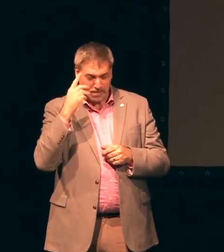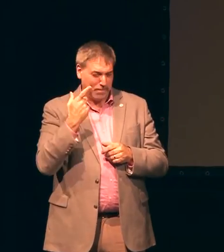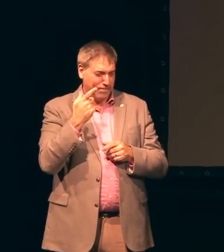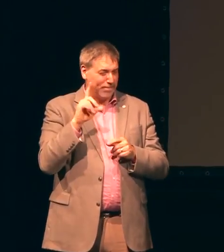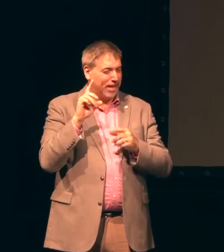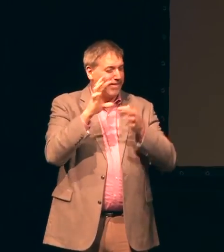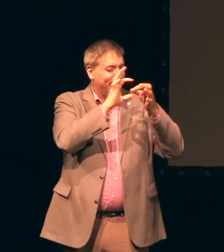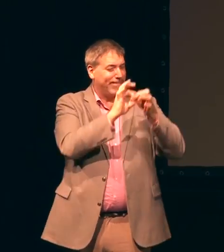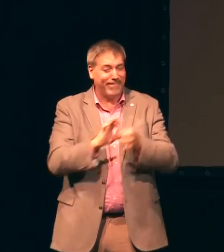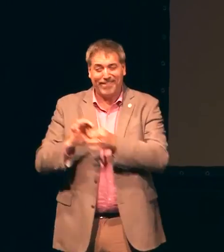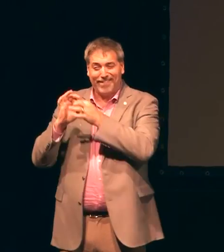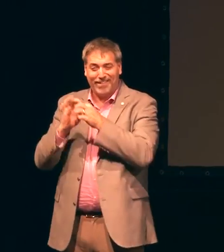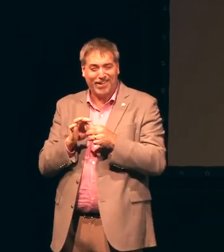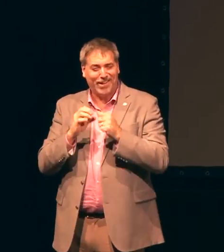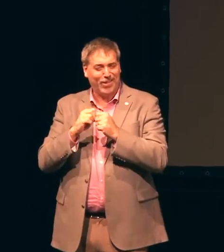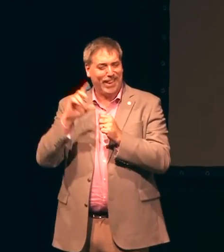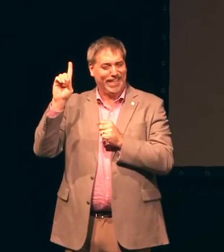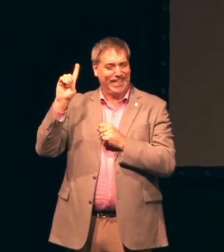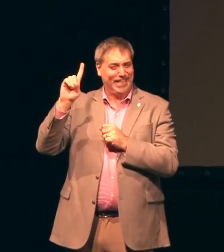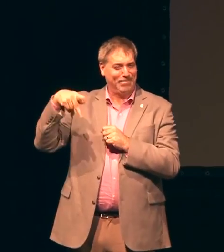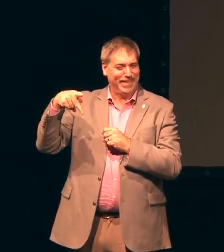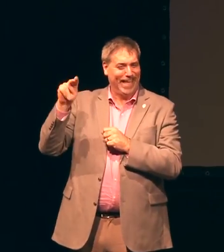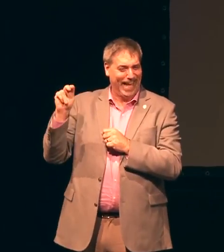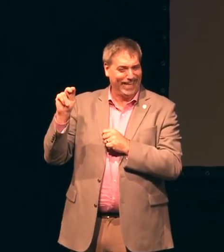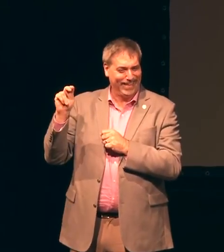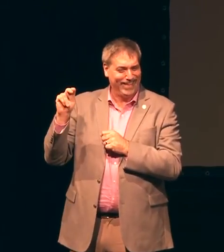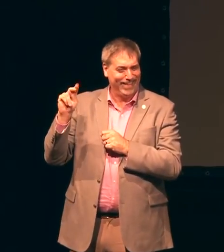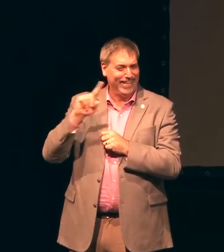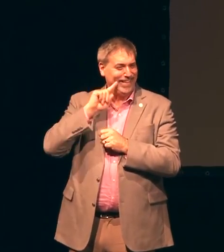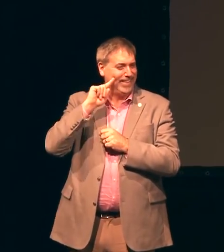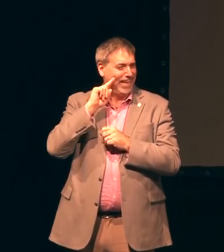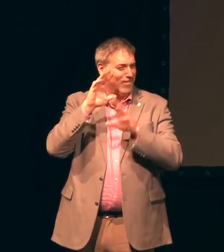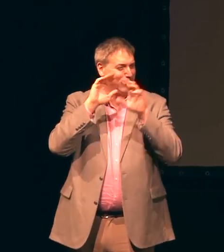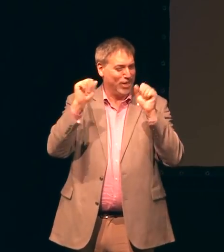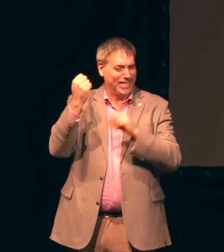March 6th. And that would be in tune with the